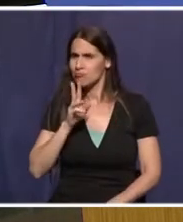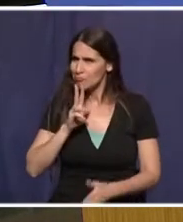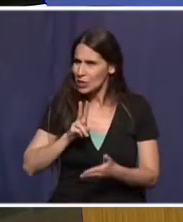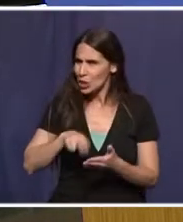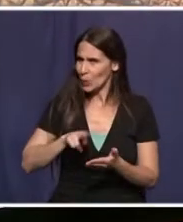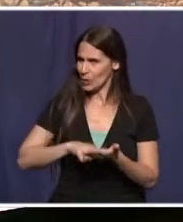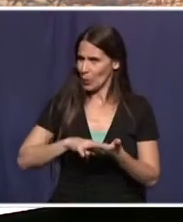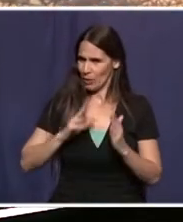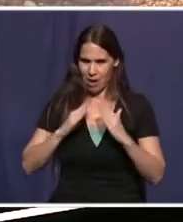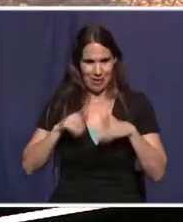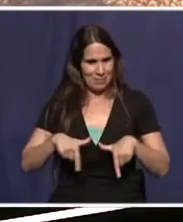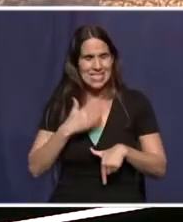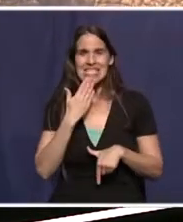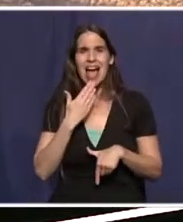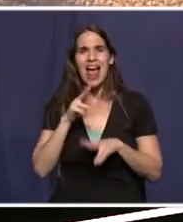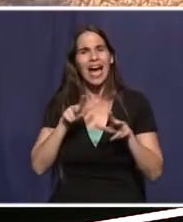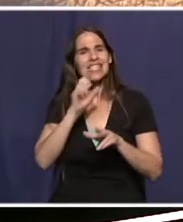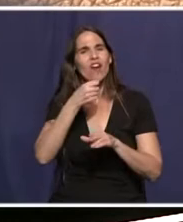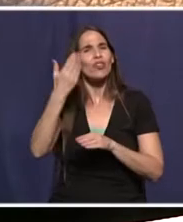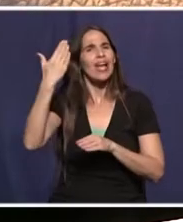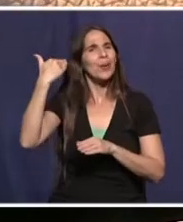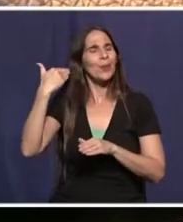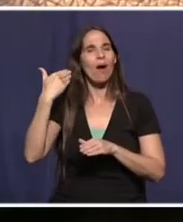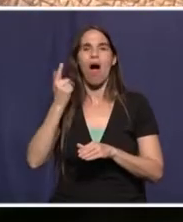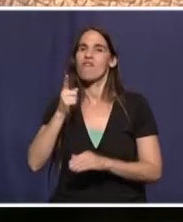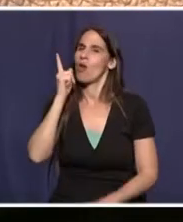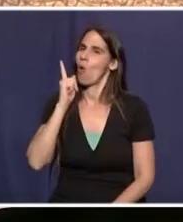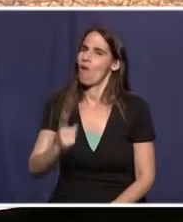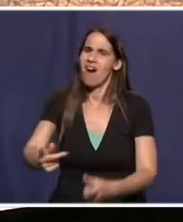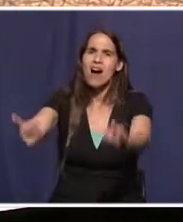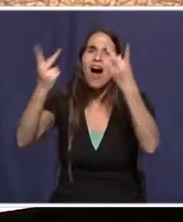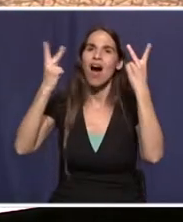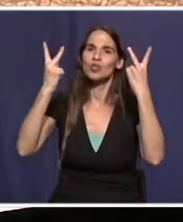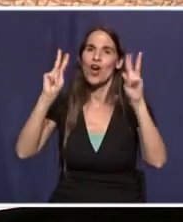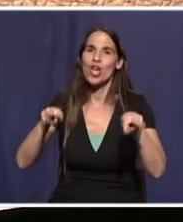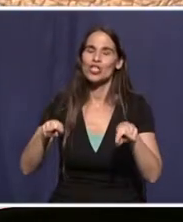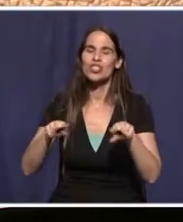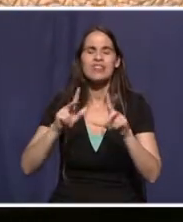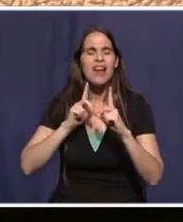the land of our forefathers, but we also have an important duty to fight against extremists,